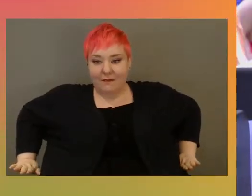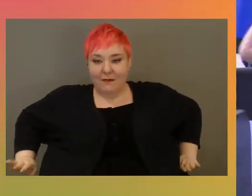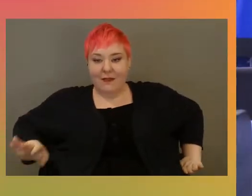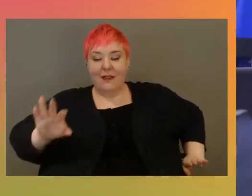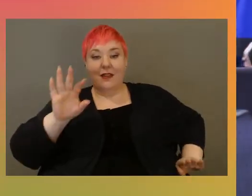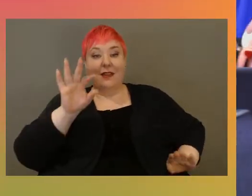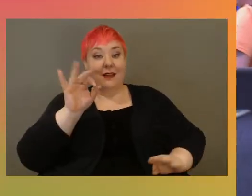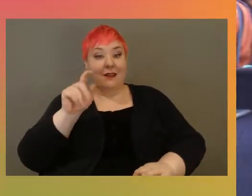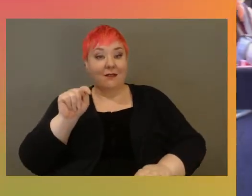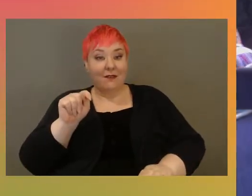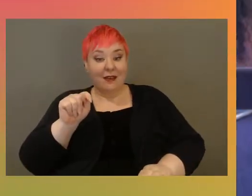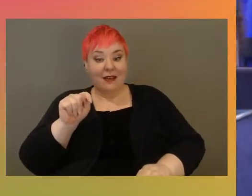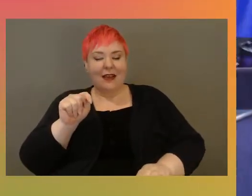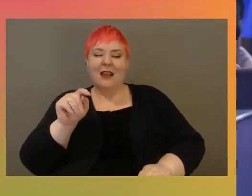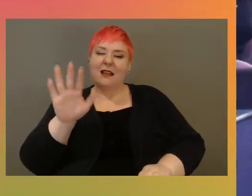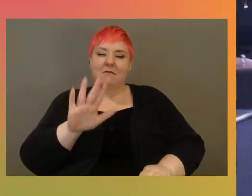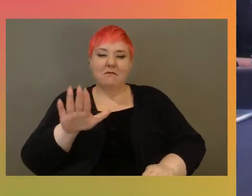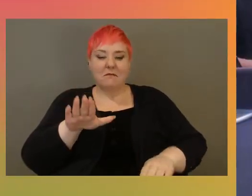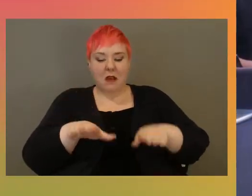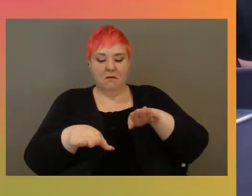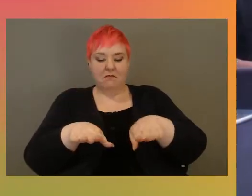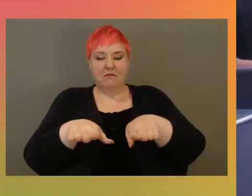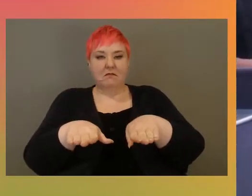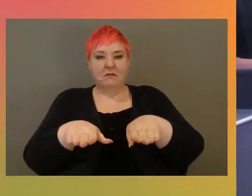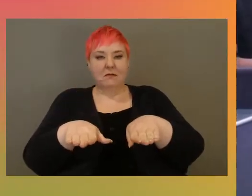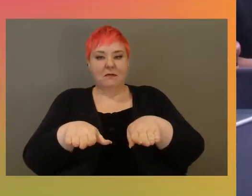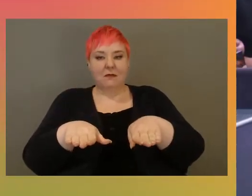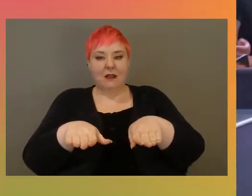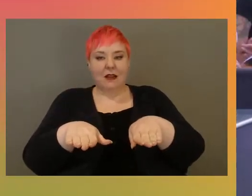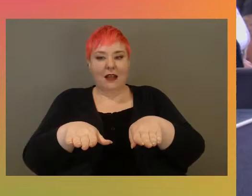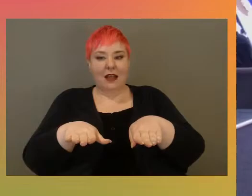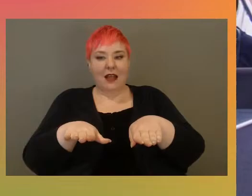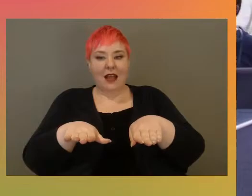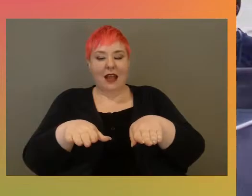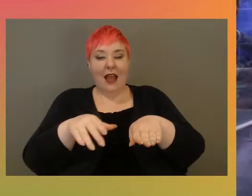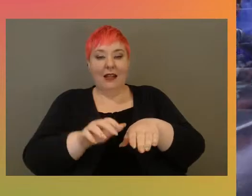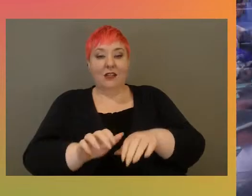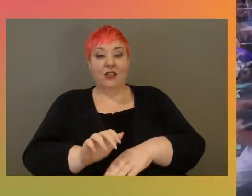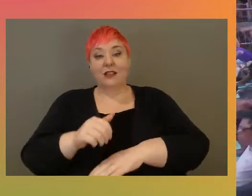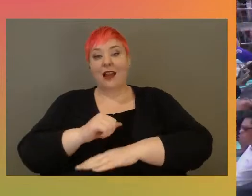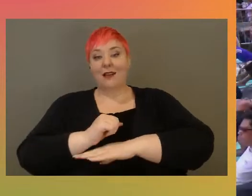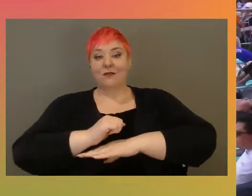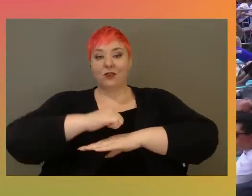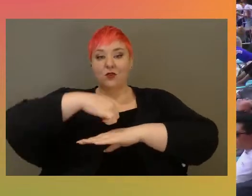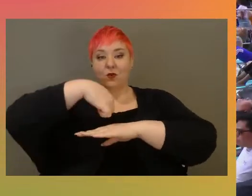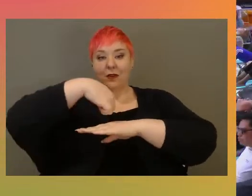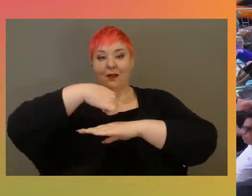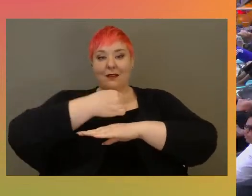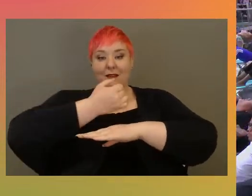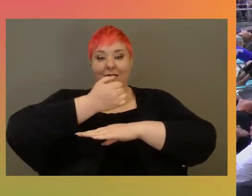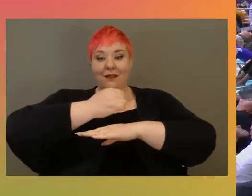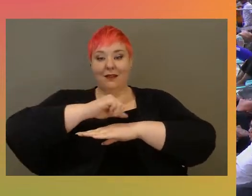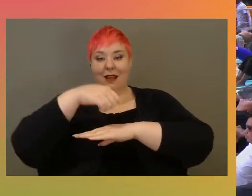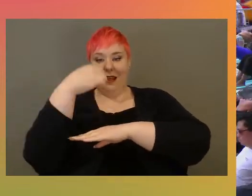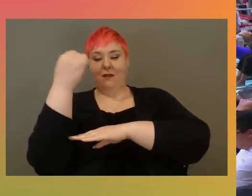TOGETHER. TAKE YOUR HANDS BEHIND YOU.